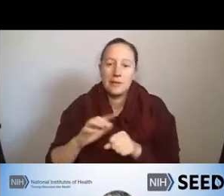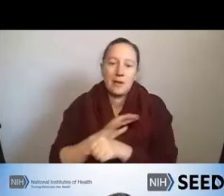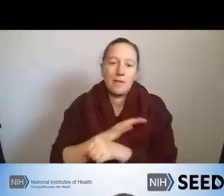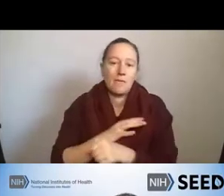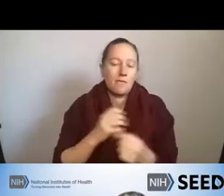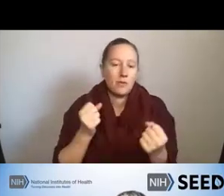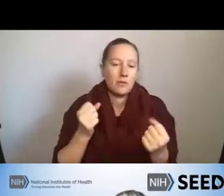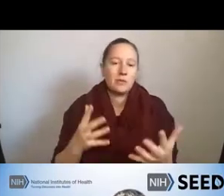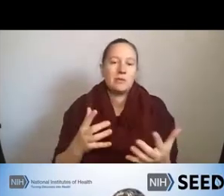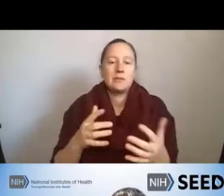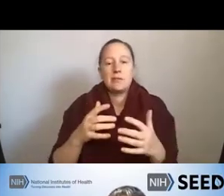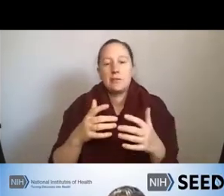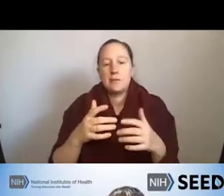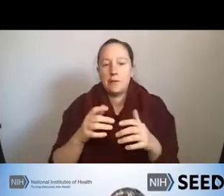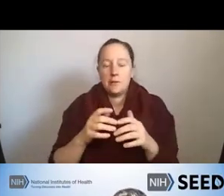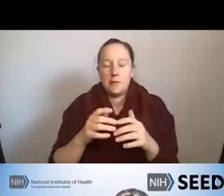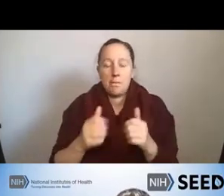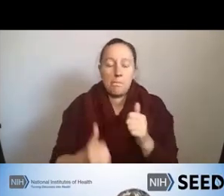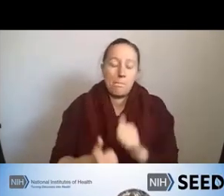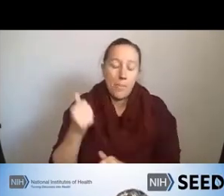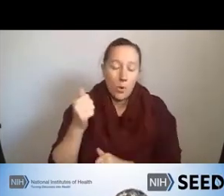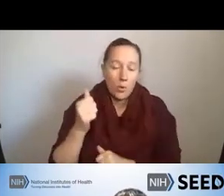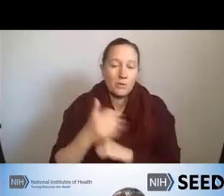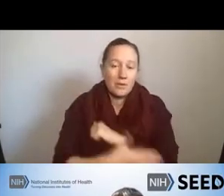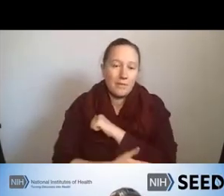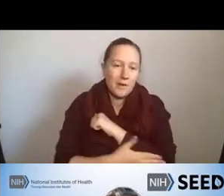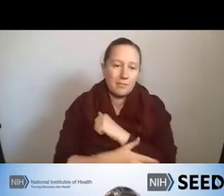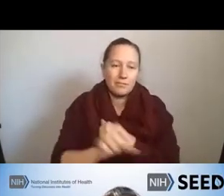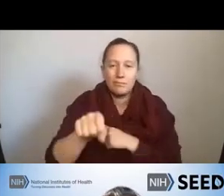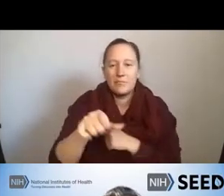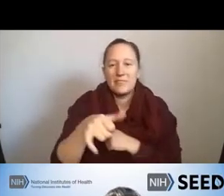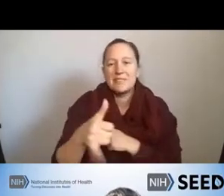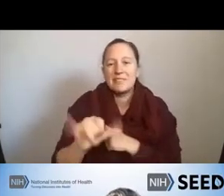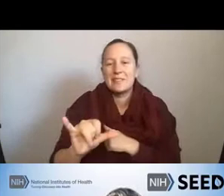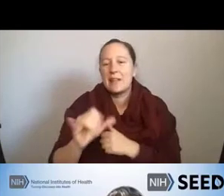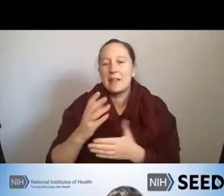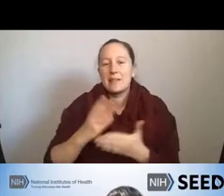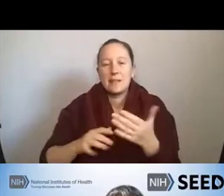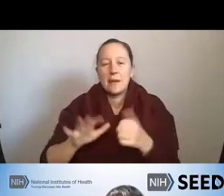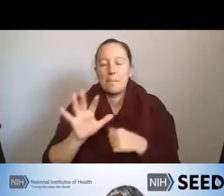of pretty much most of the country. There are still areas where we do not have hubs and centers,